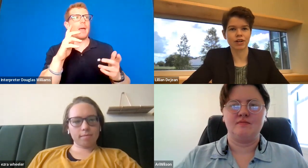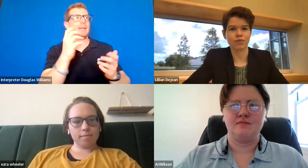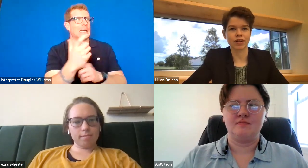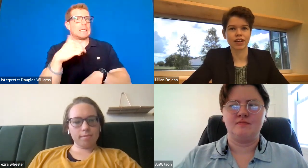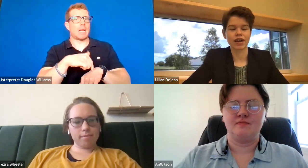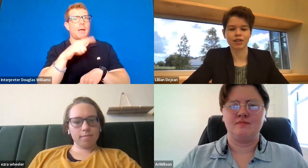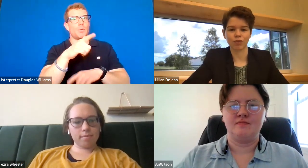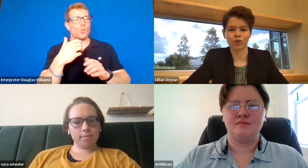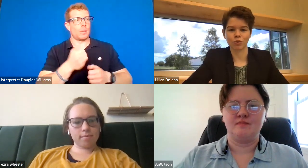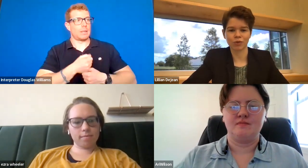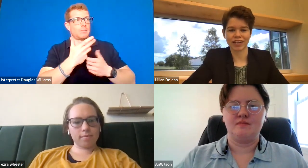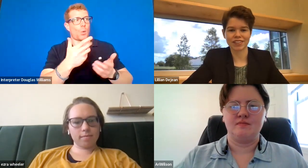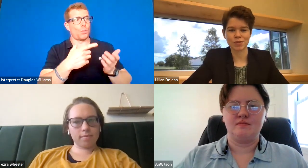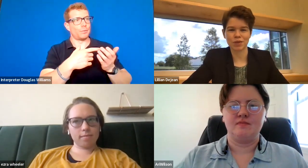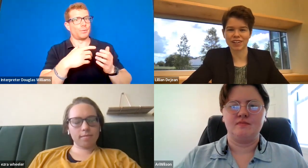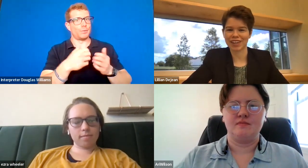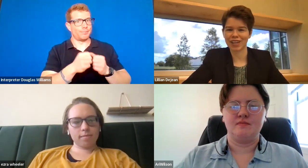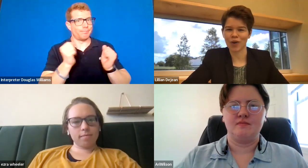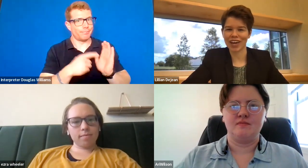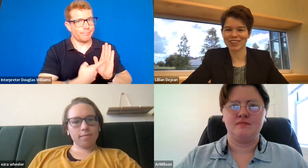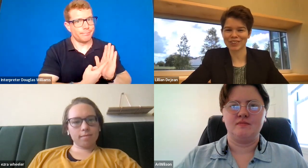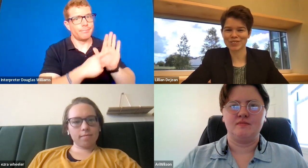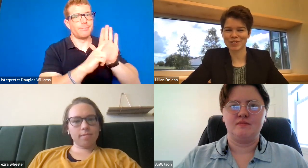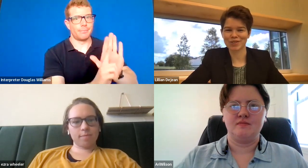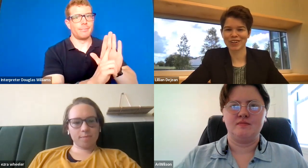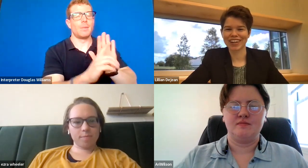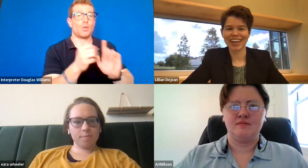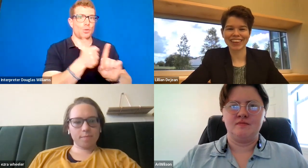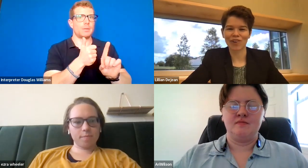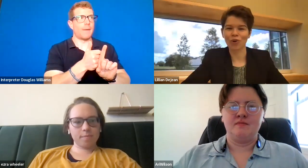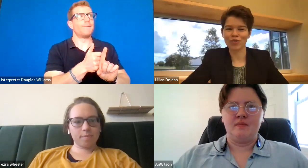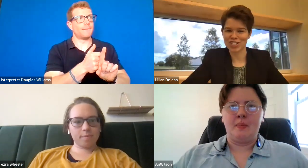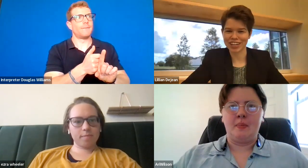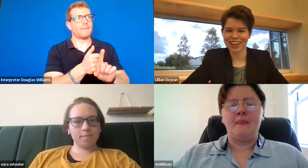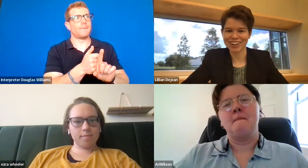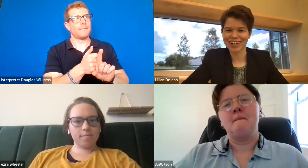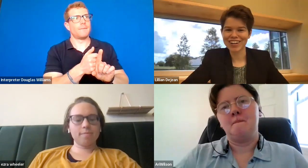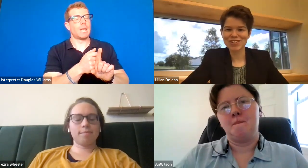You're putting yourself in in a vulnerable place. But in a way you're also in that role of educator.